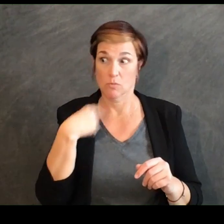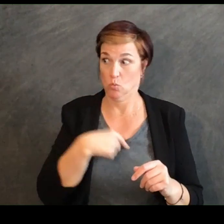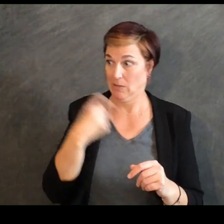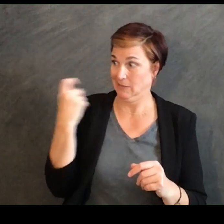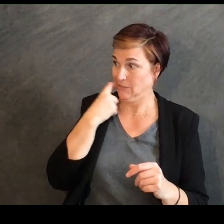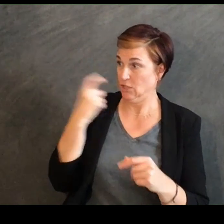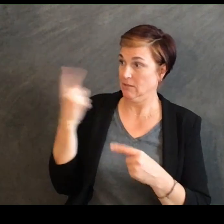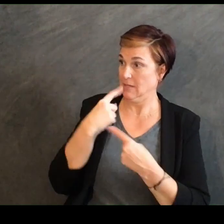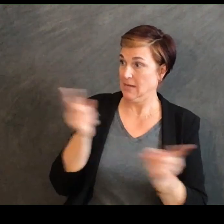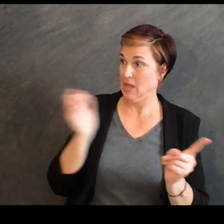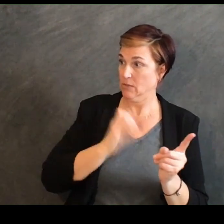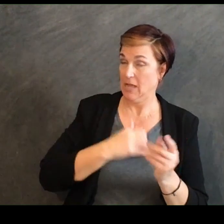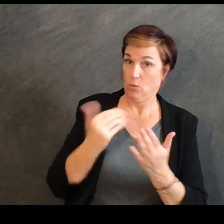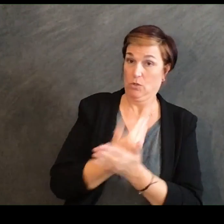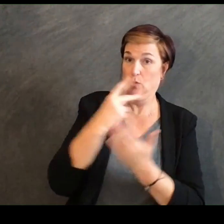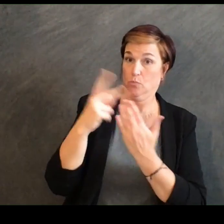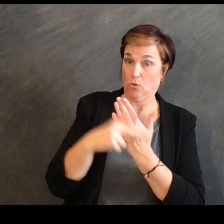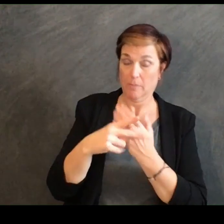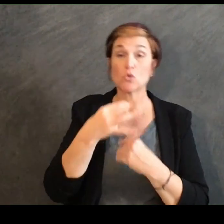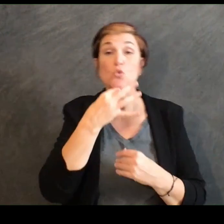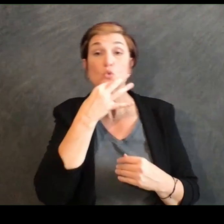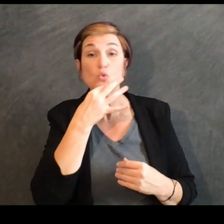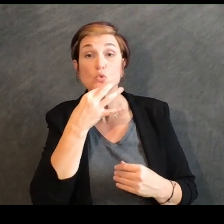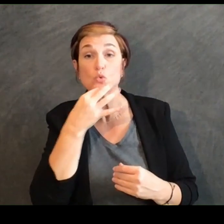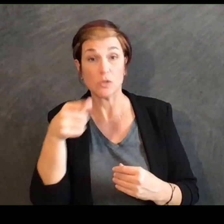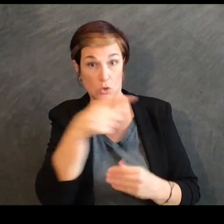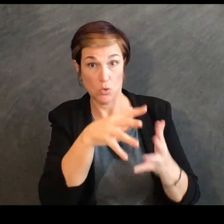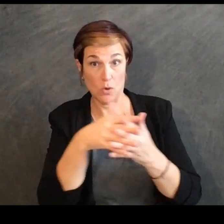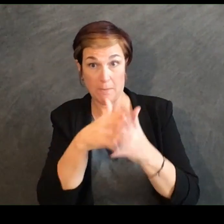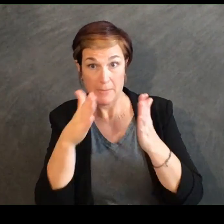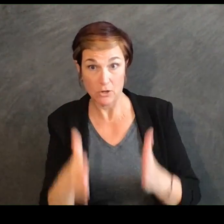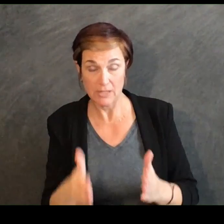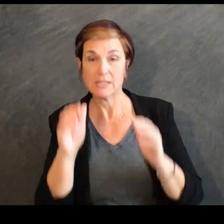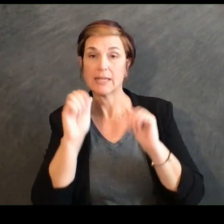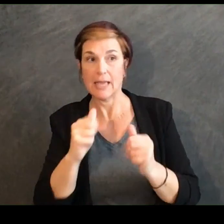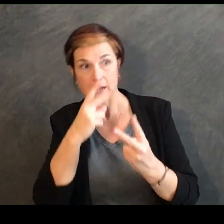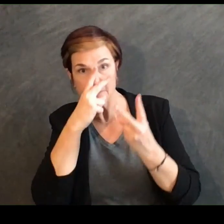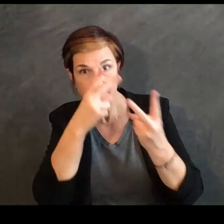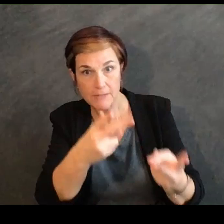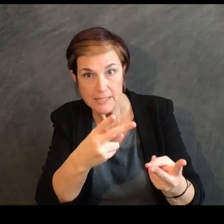Americans will be able to visit one of the sites closest to them as described